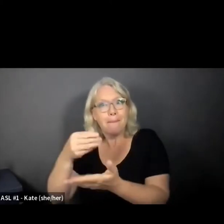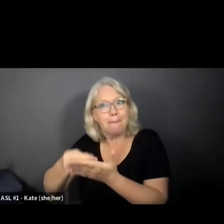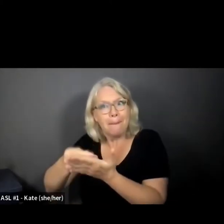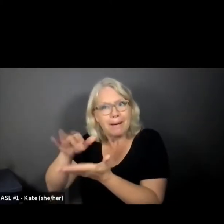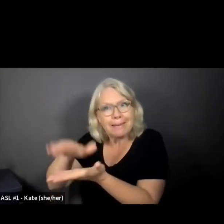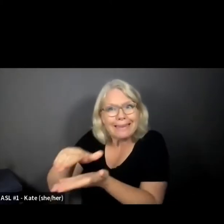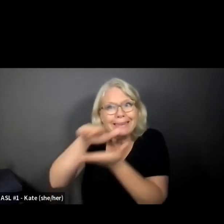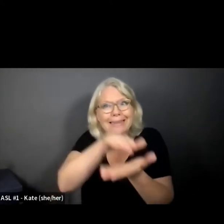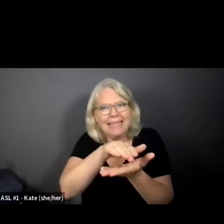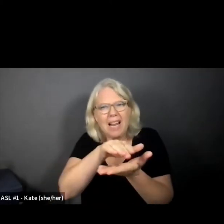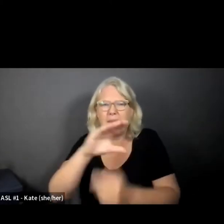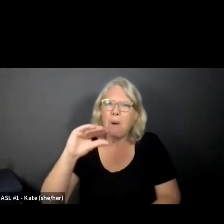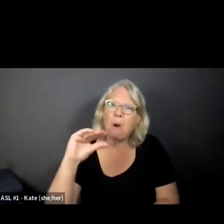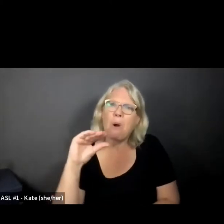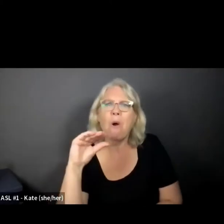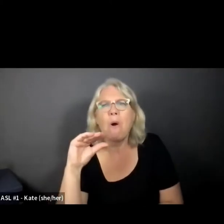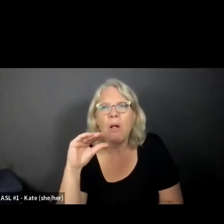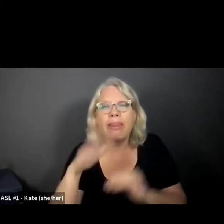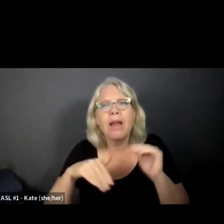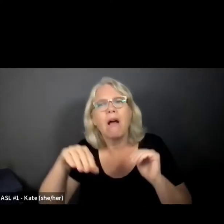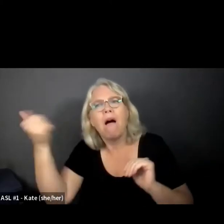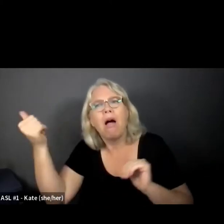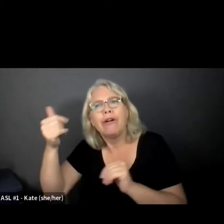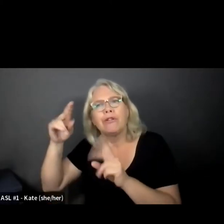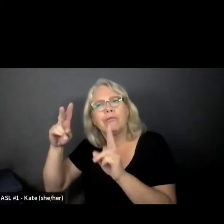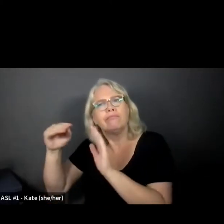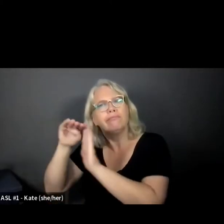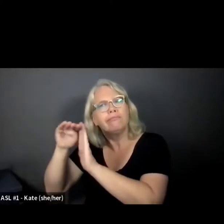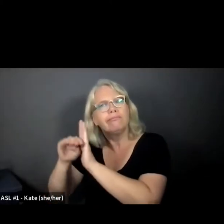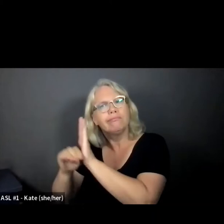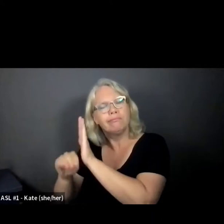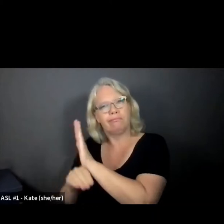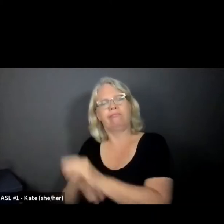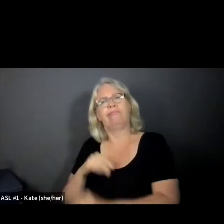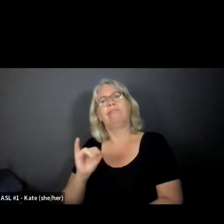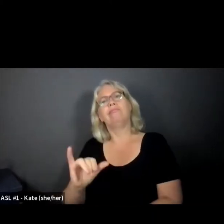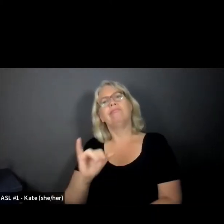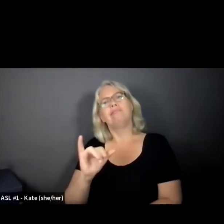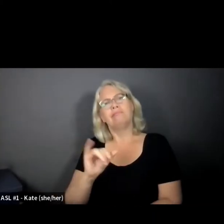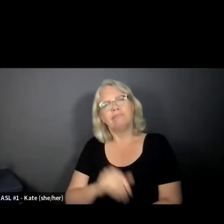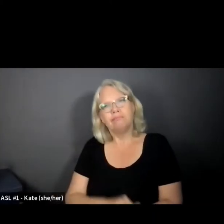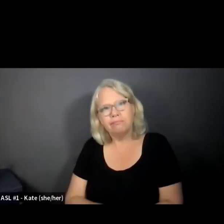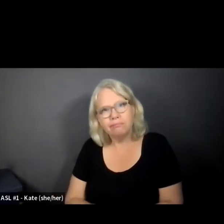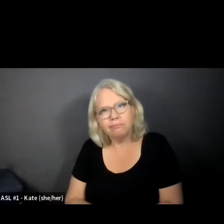DISABILITY CASES ARE RECEIVING AWARDS IN THE RANGE OF 5 TO 15,000.